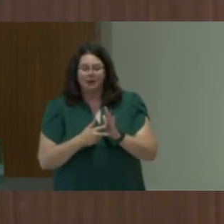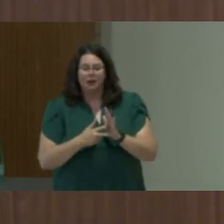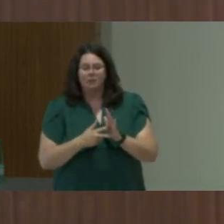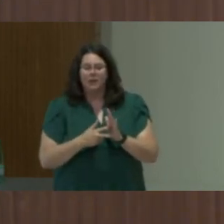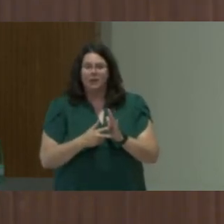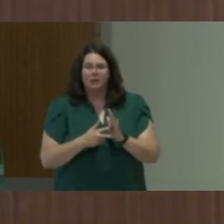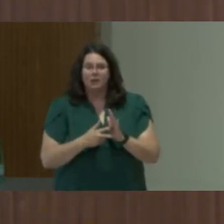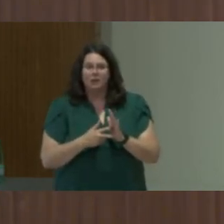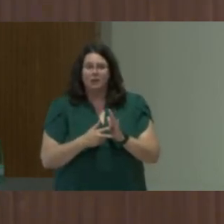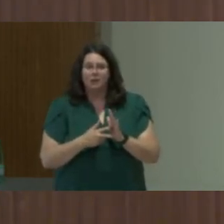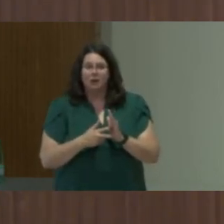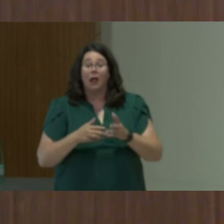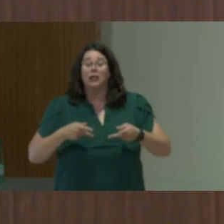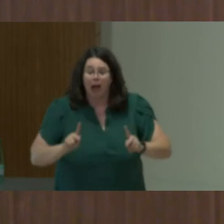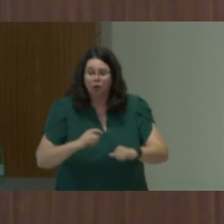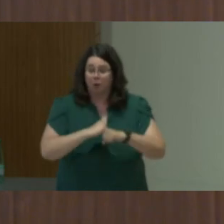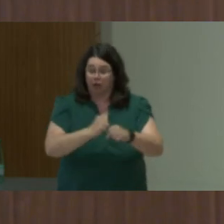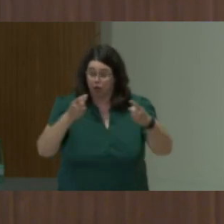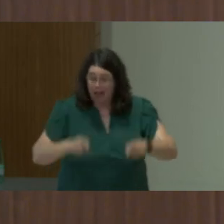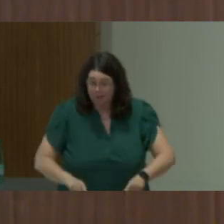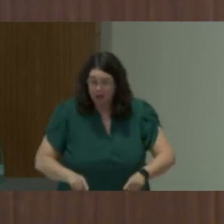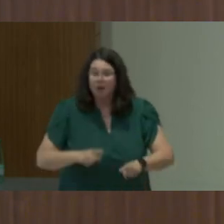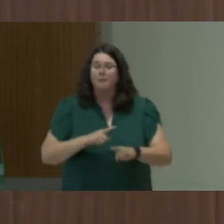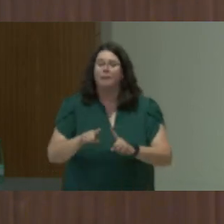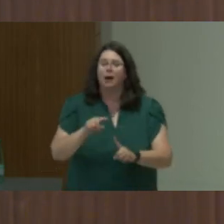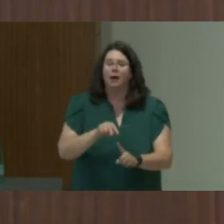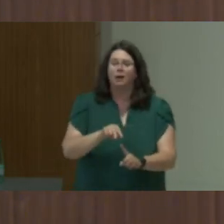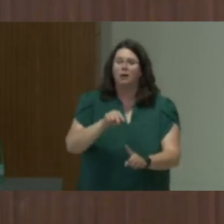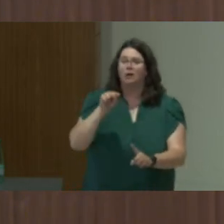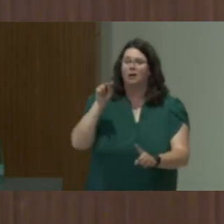but it also allows the acknowledgment of a broader reality of disability